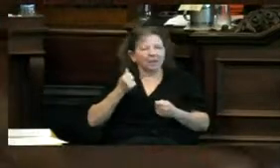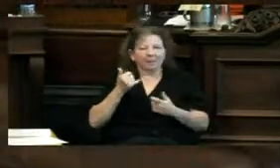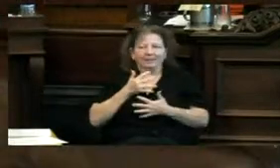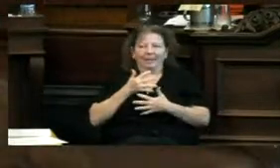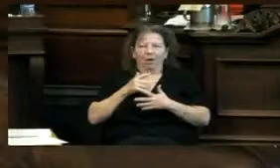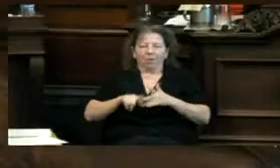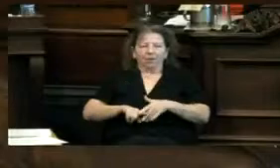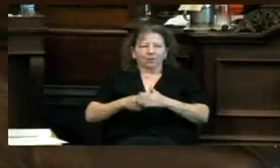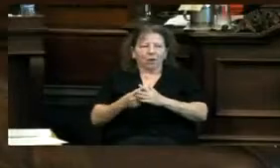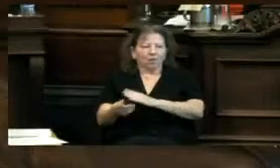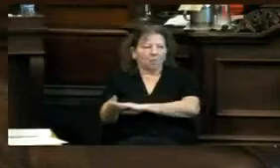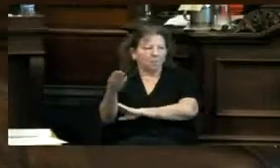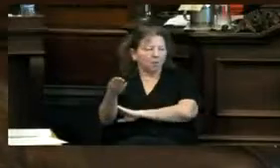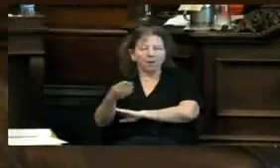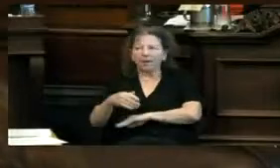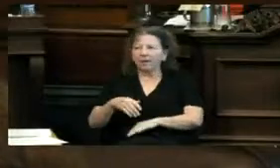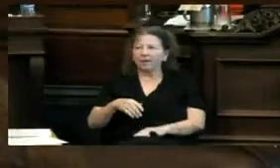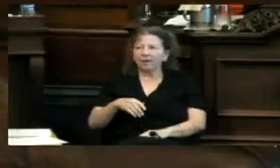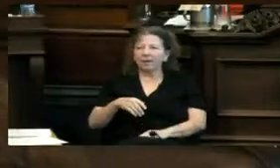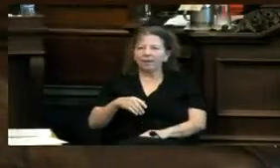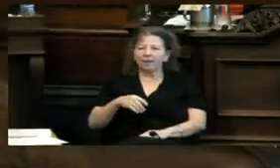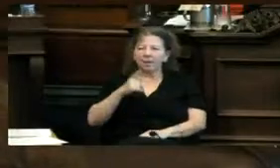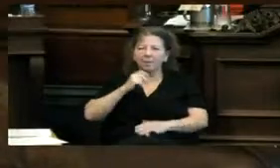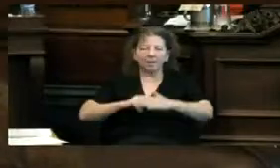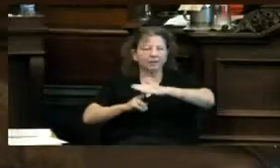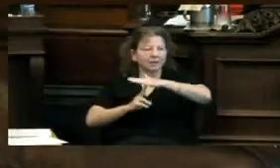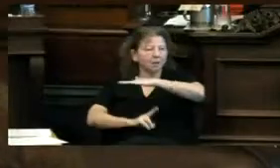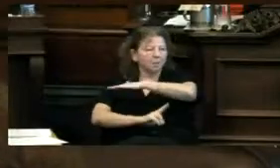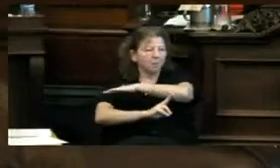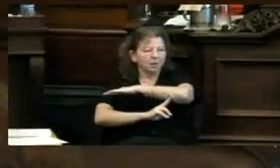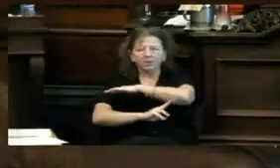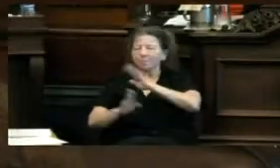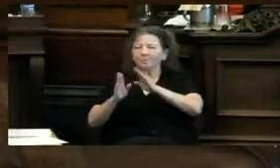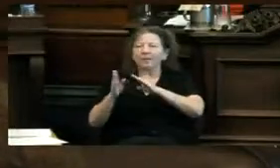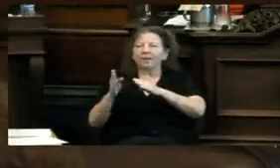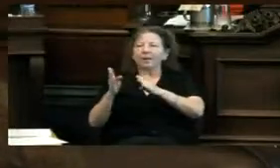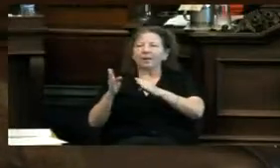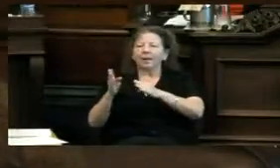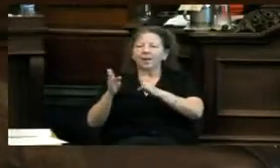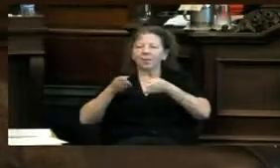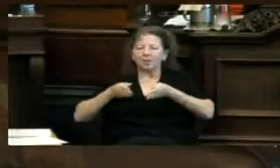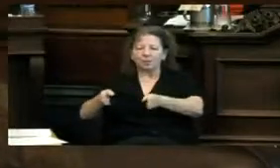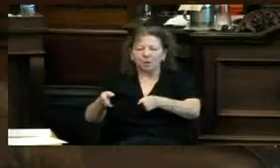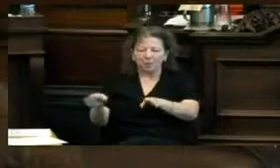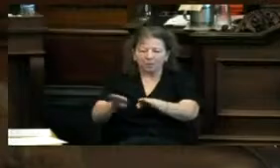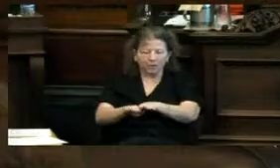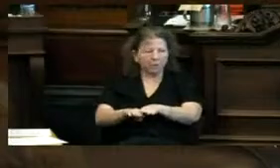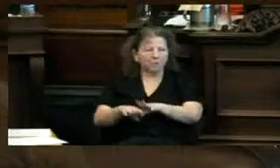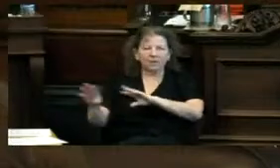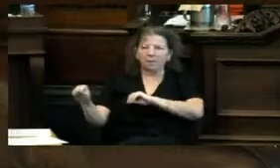because we had a bit of a scare. We had a scare, we had a scare in the beginning of the morning